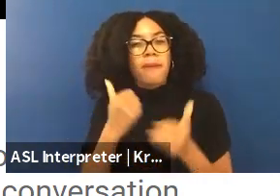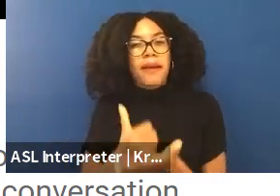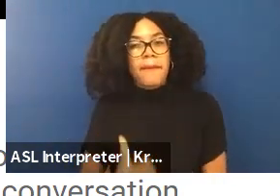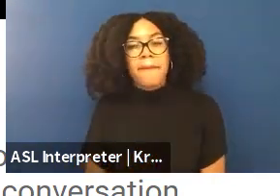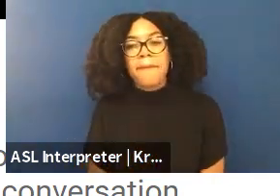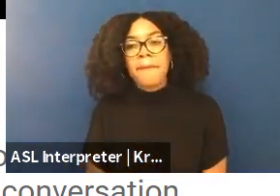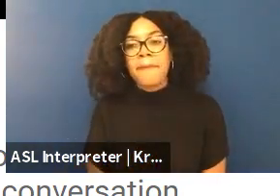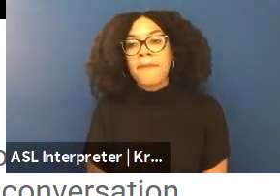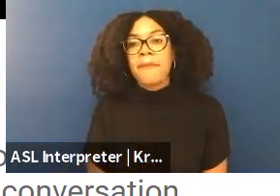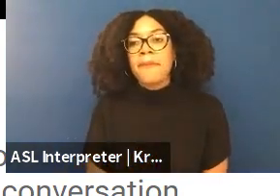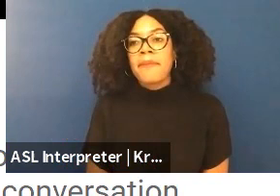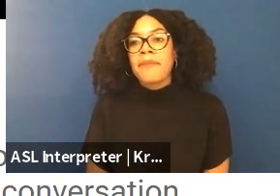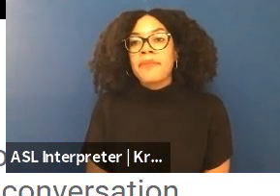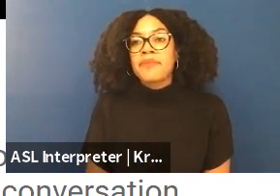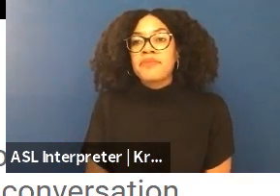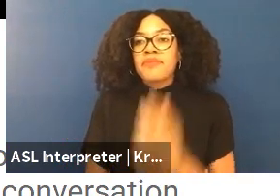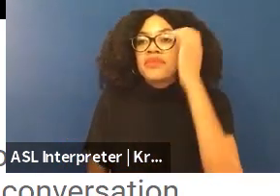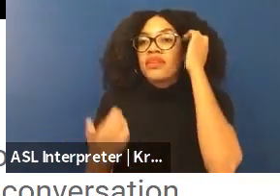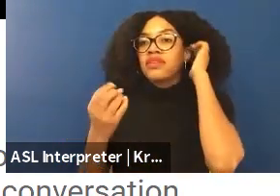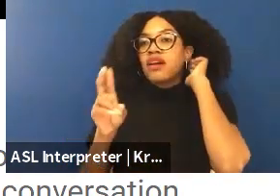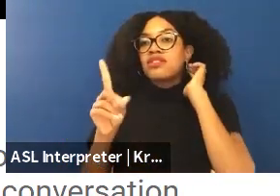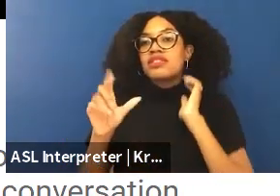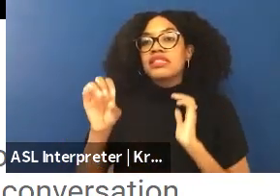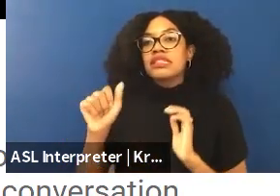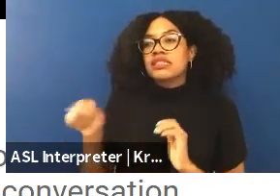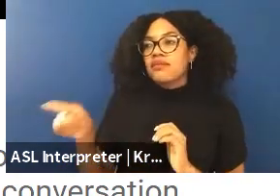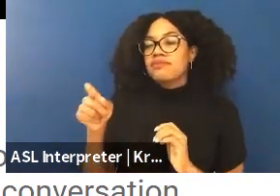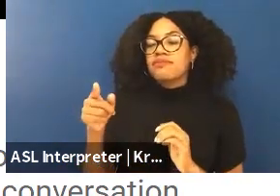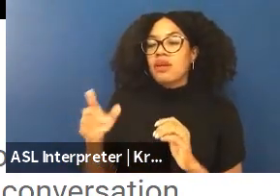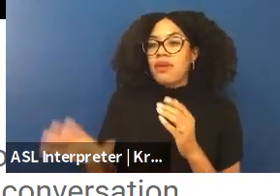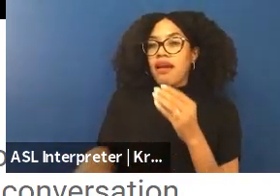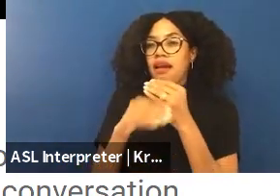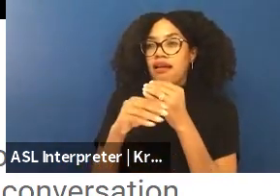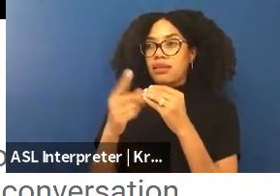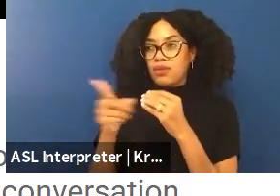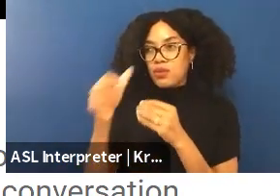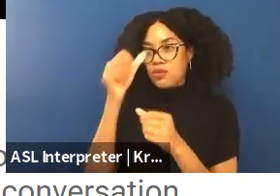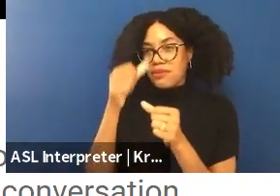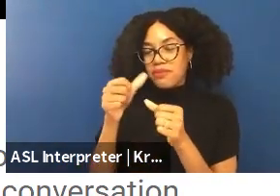just add something-- you reminded me of one positive thing I've been able to achieve,